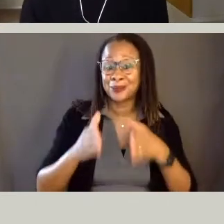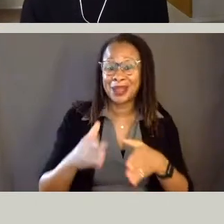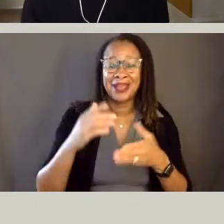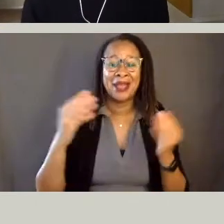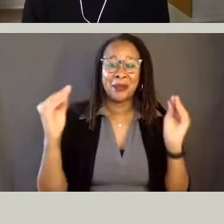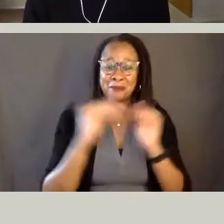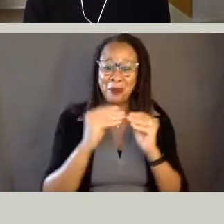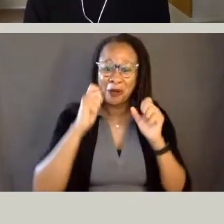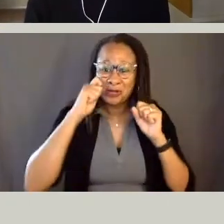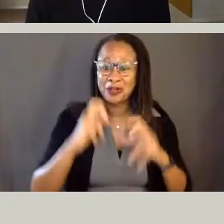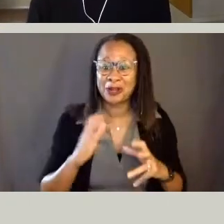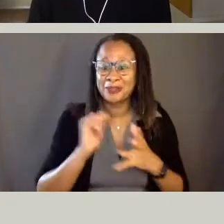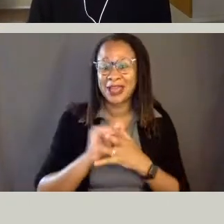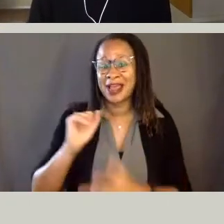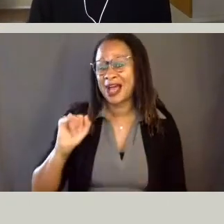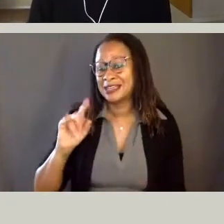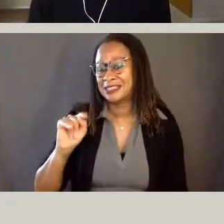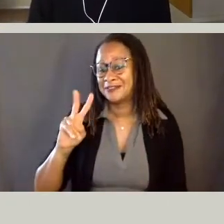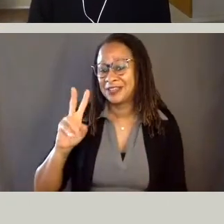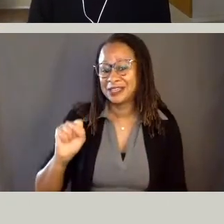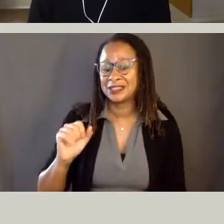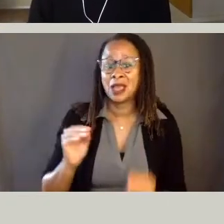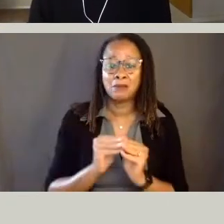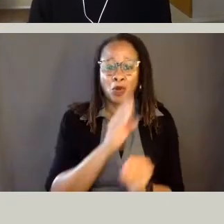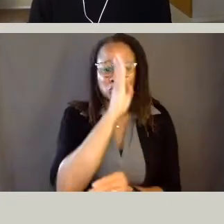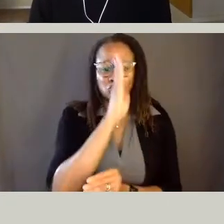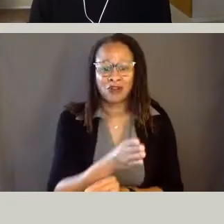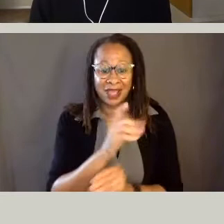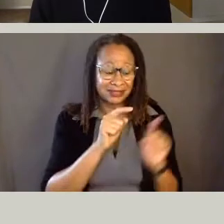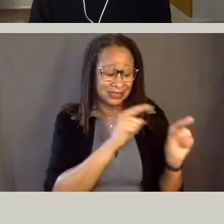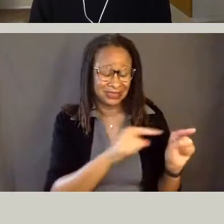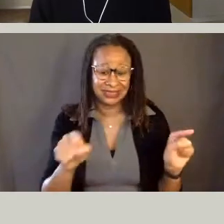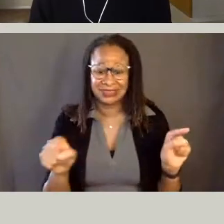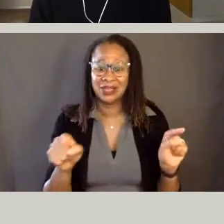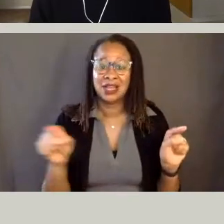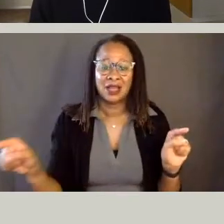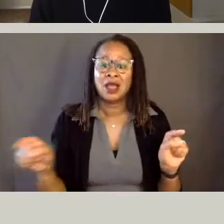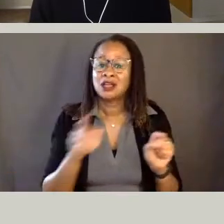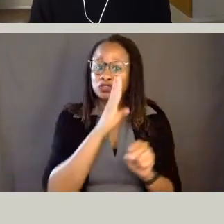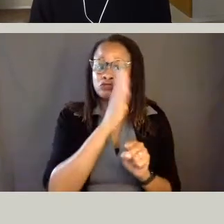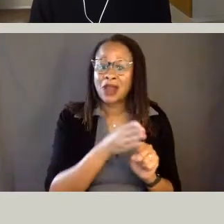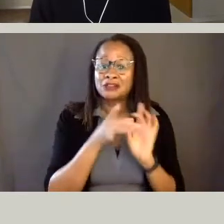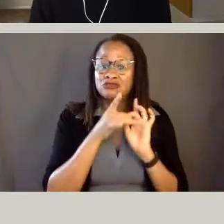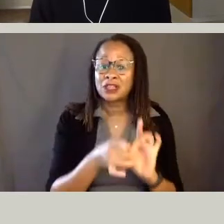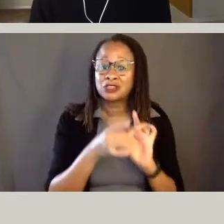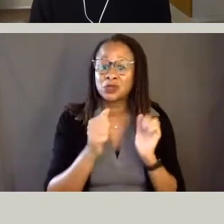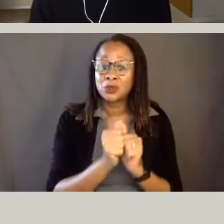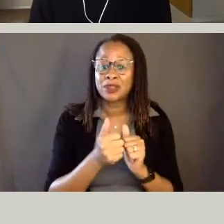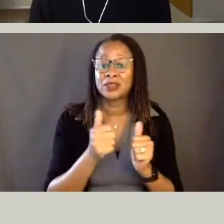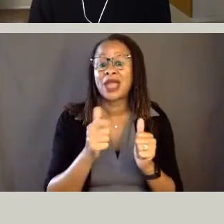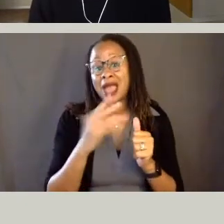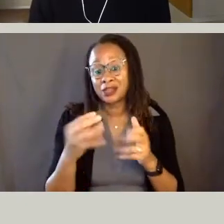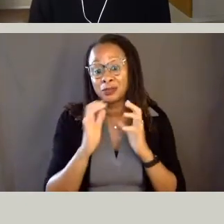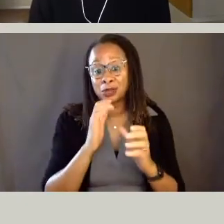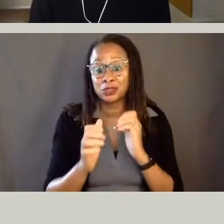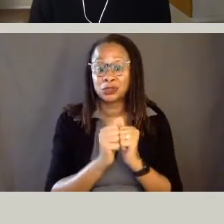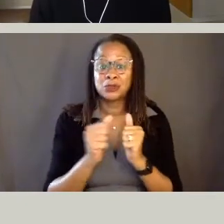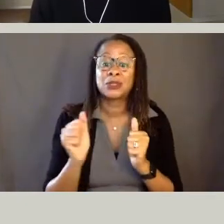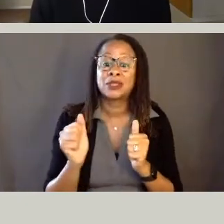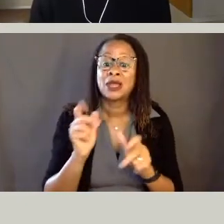that ITVS is very much in direct, all those institutions actually are, in very direct relationship and communication with folks like Firelight